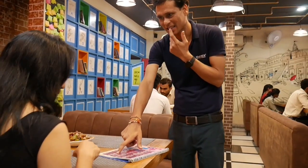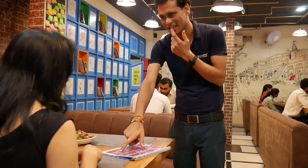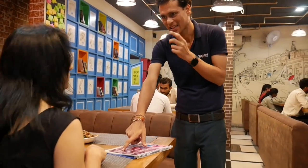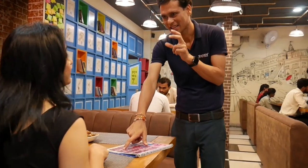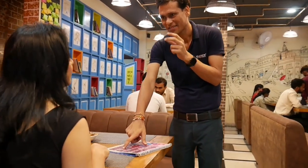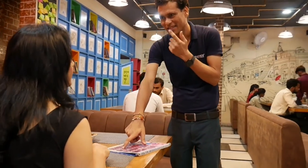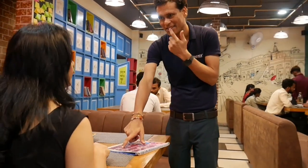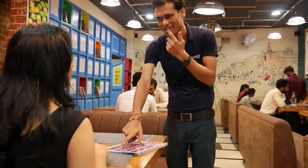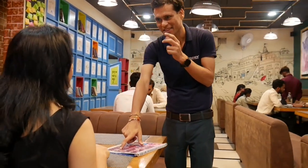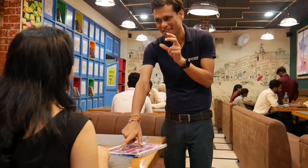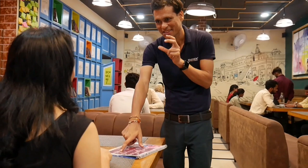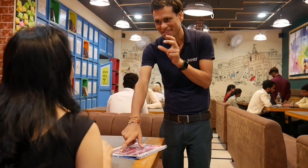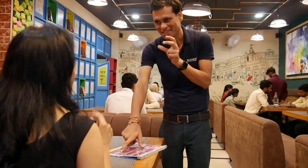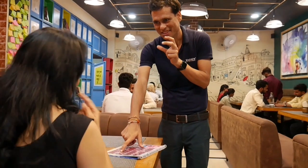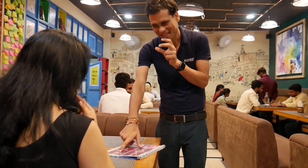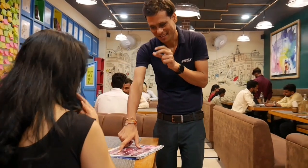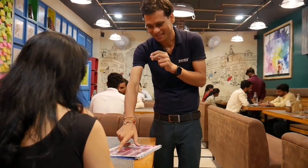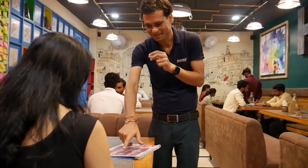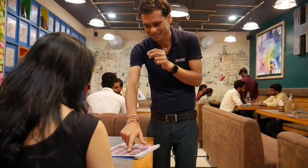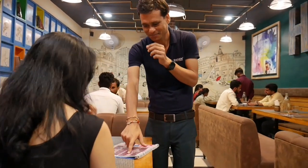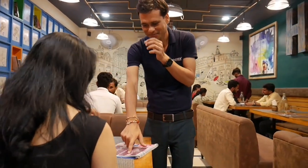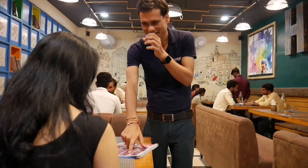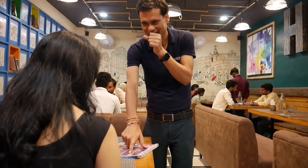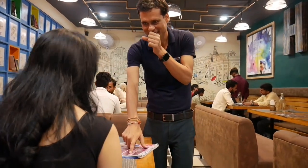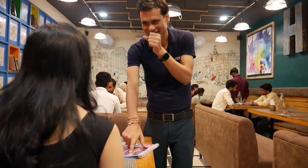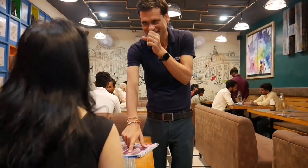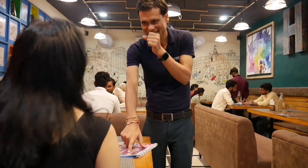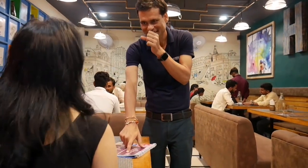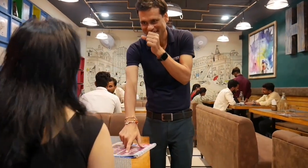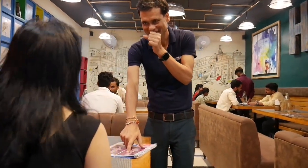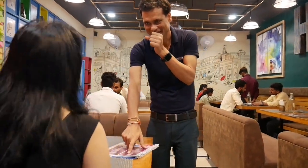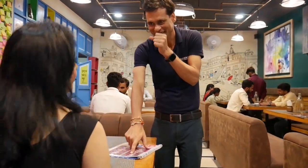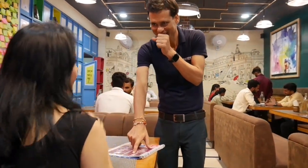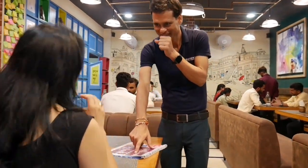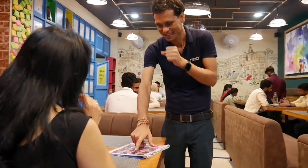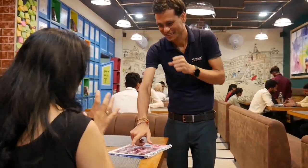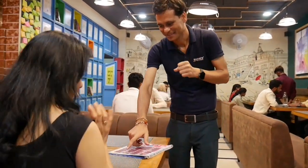tomato, okay, tomatoes are red pickle